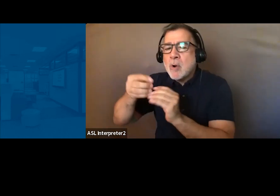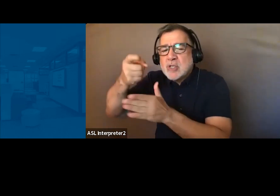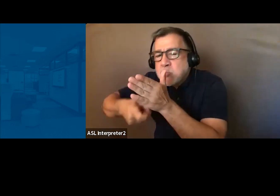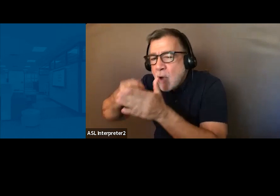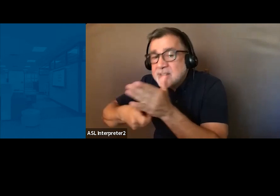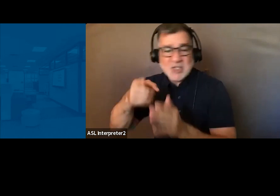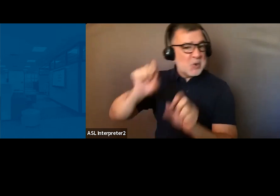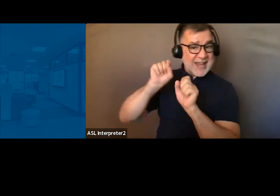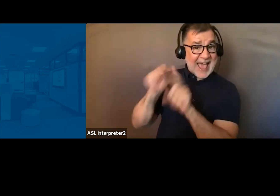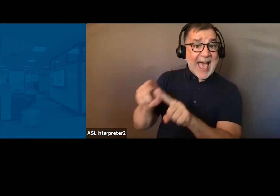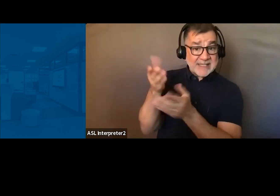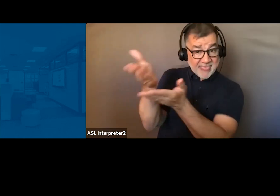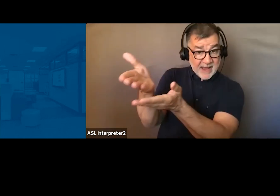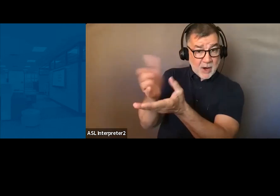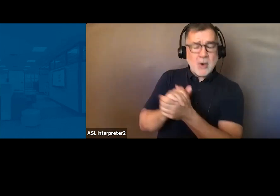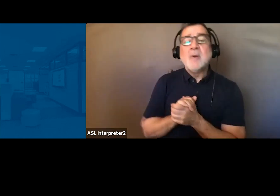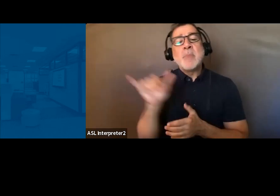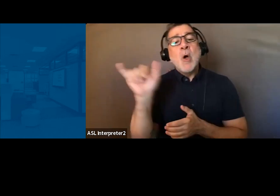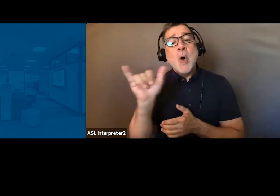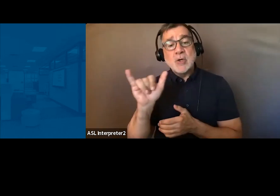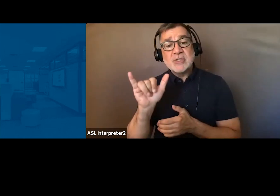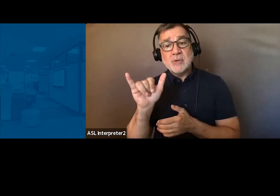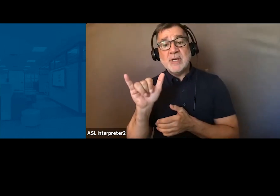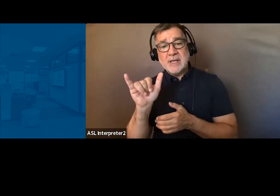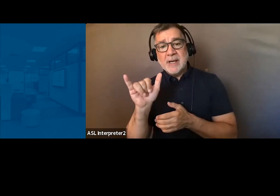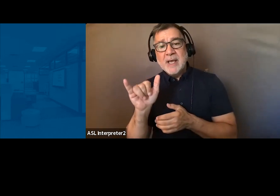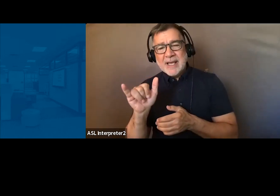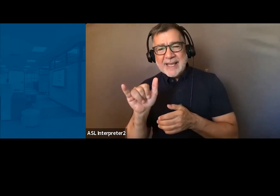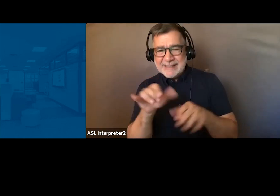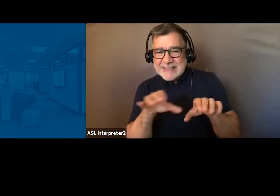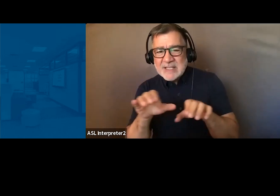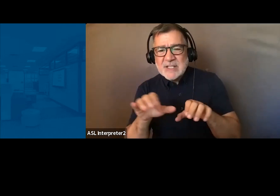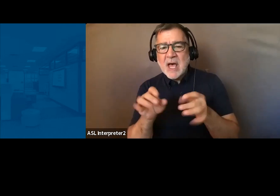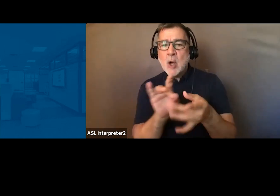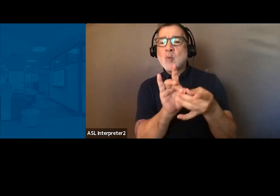it incorporates the release-of-space process, which was a outside process